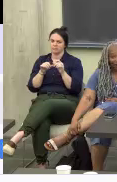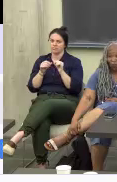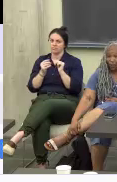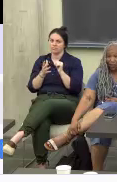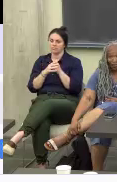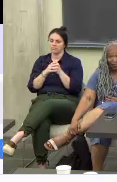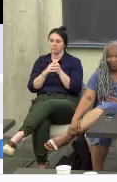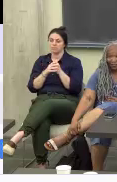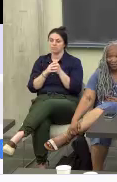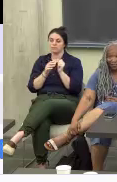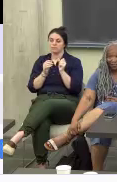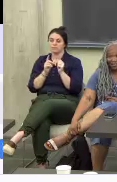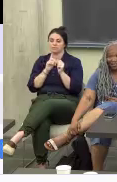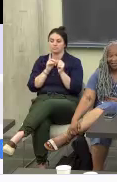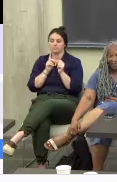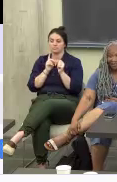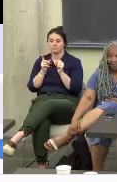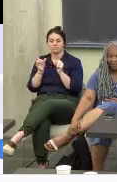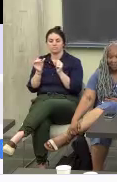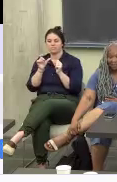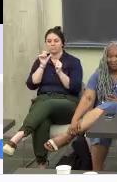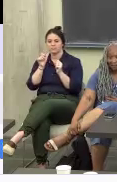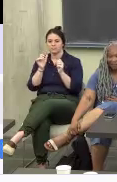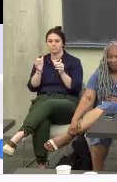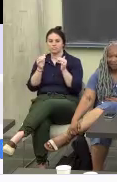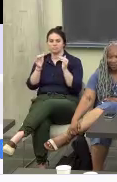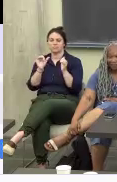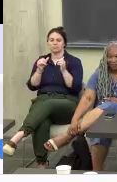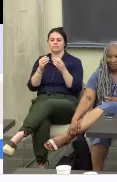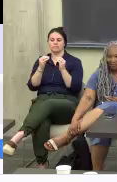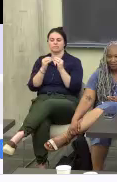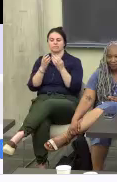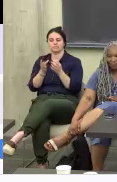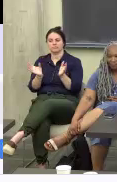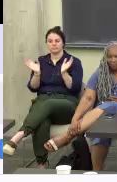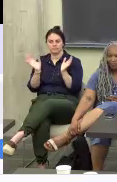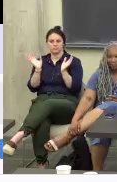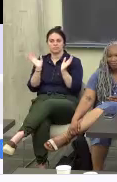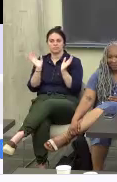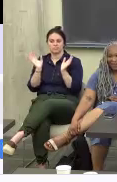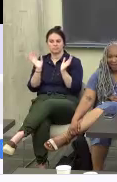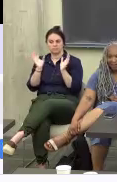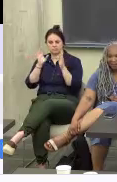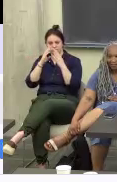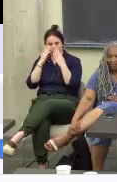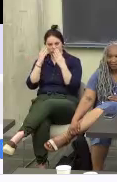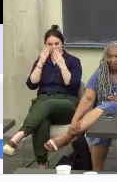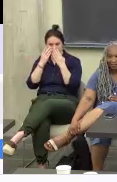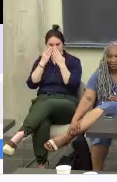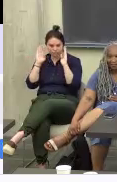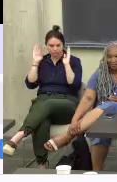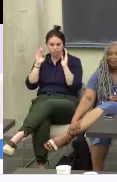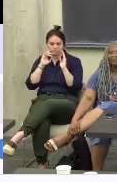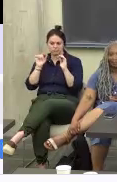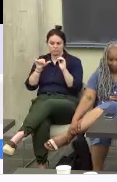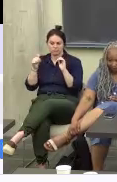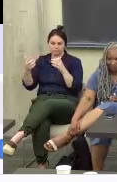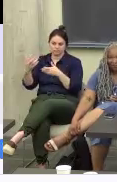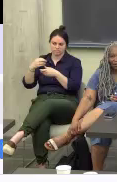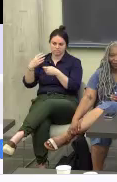And that's not advancing. That broader that openness for others to come into it.